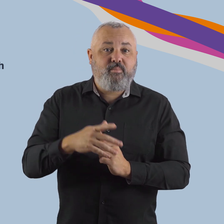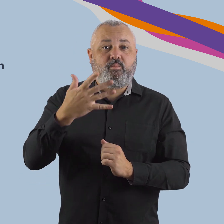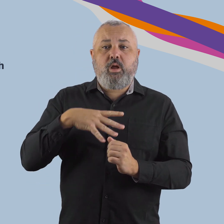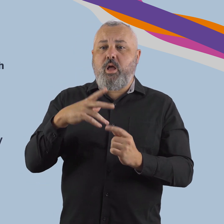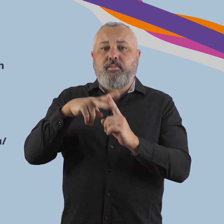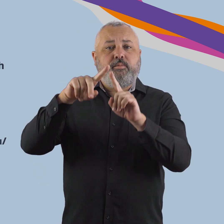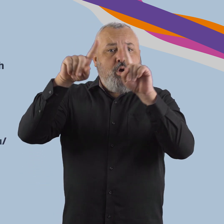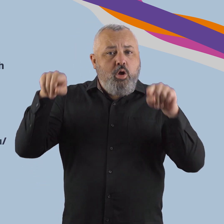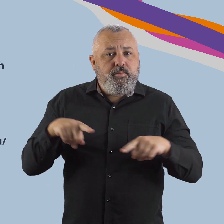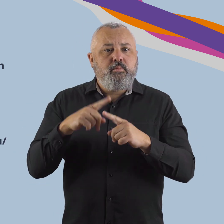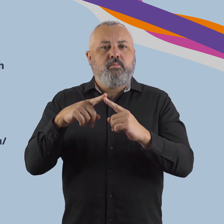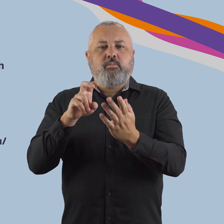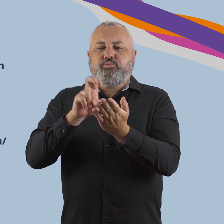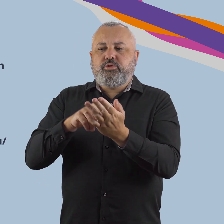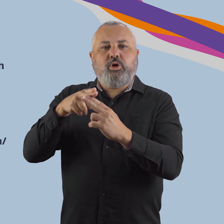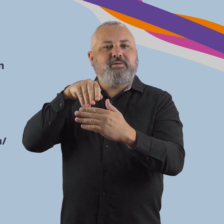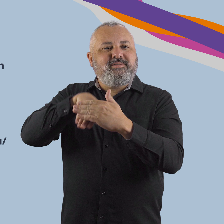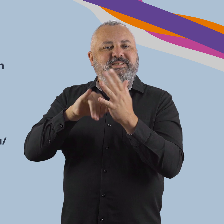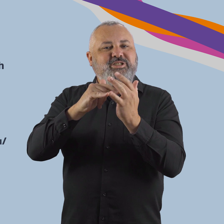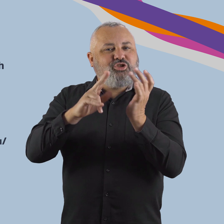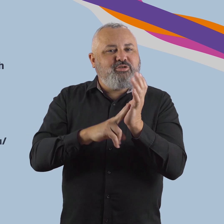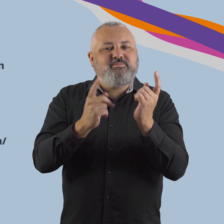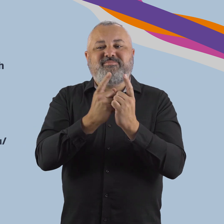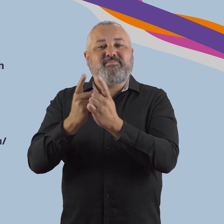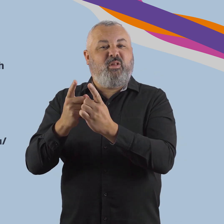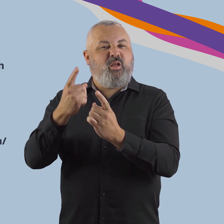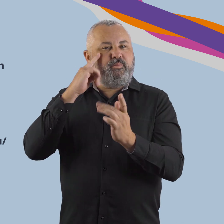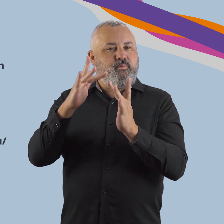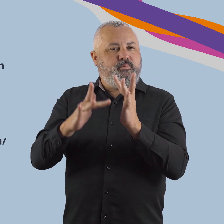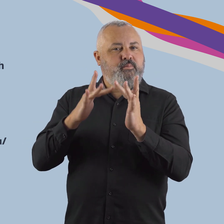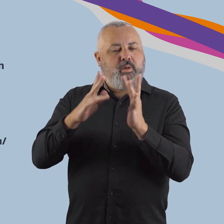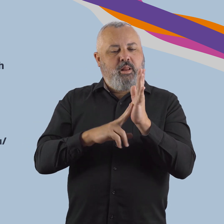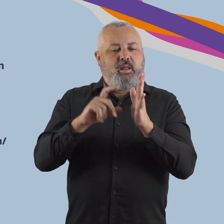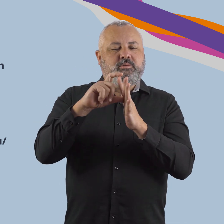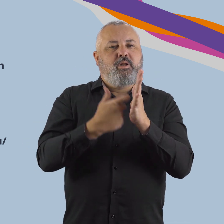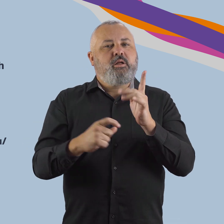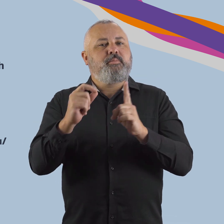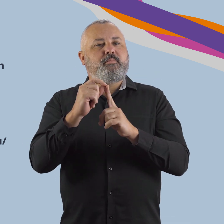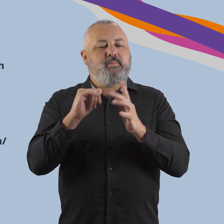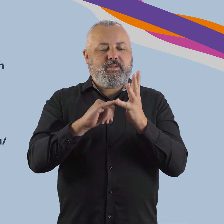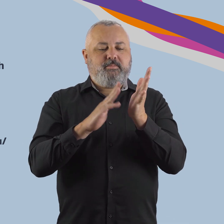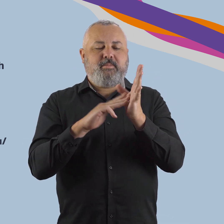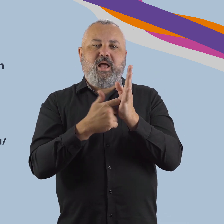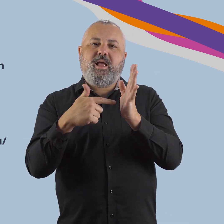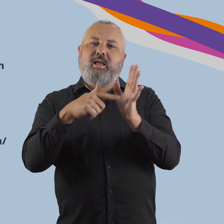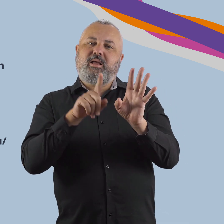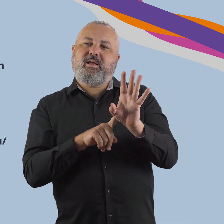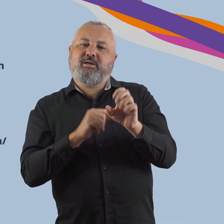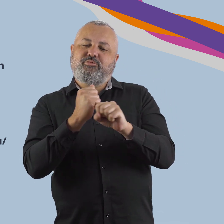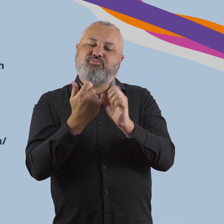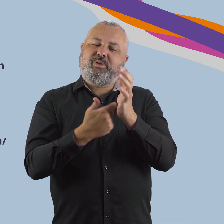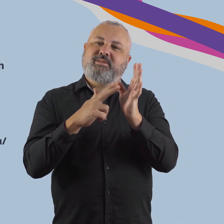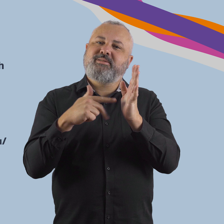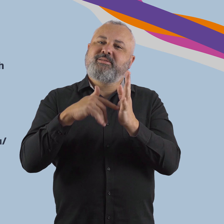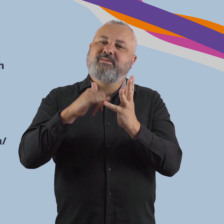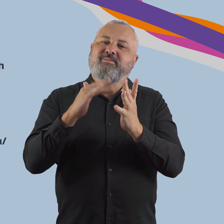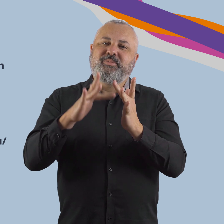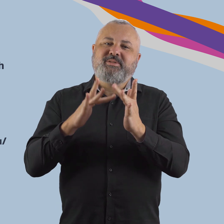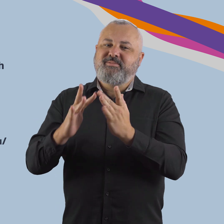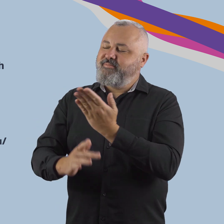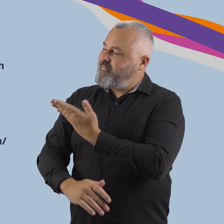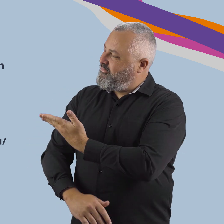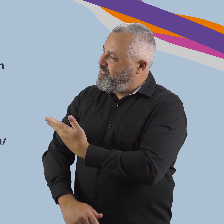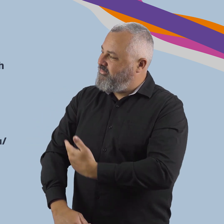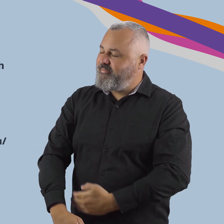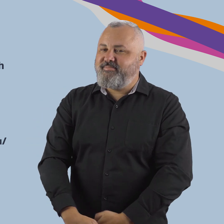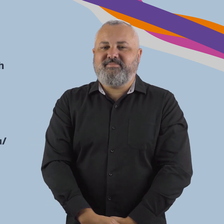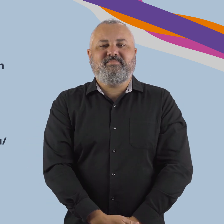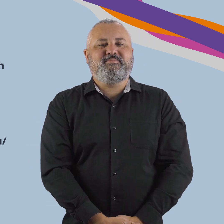Find the online application form and register for sessions on the NDRP’s SmartyGrants page